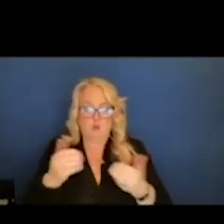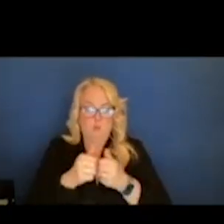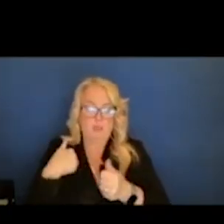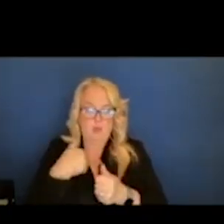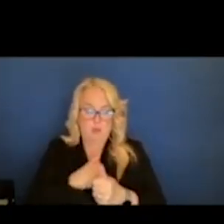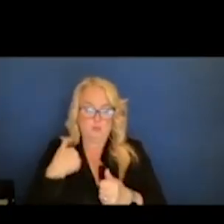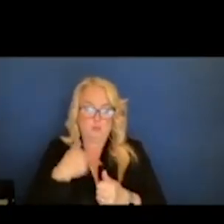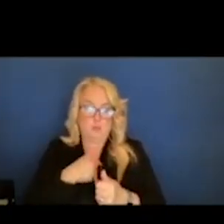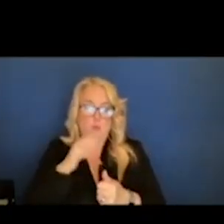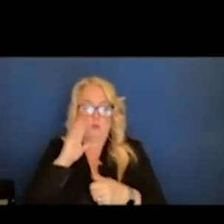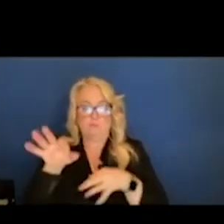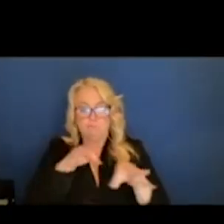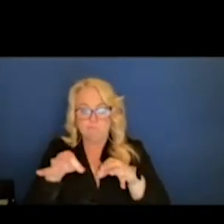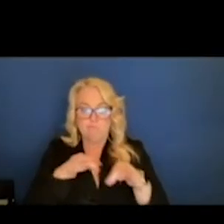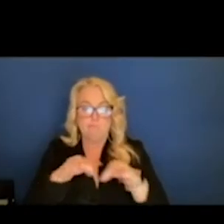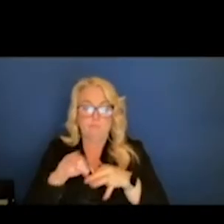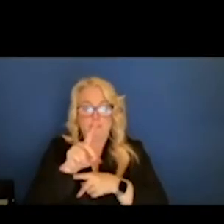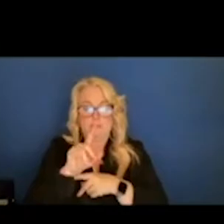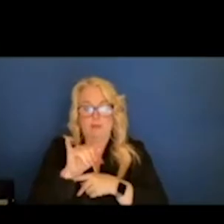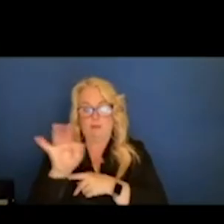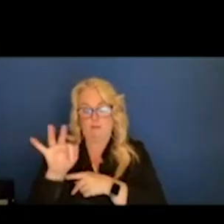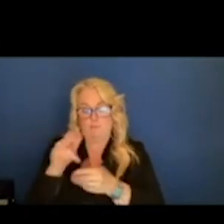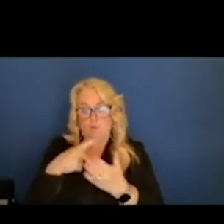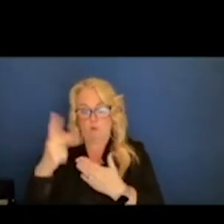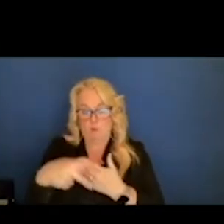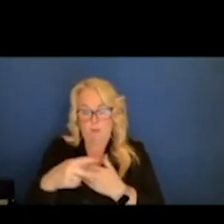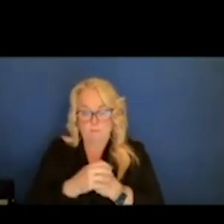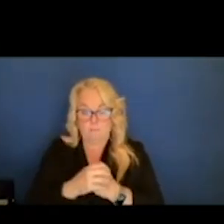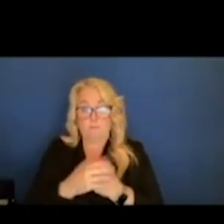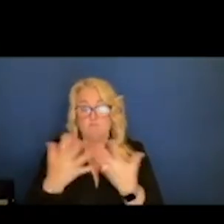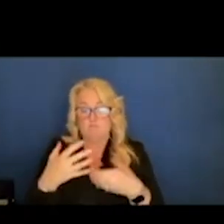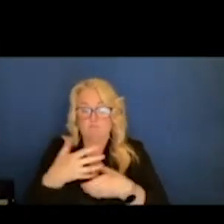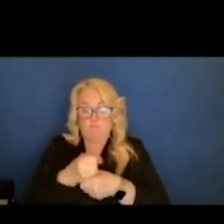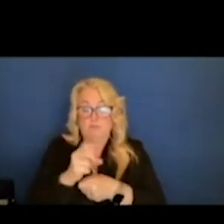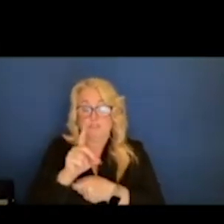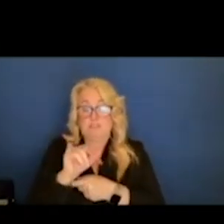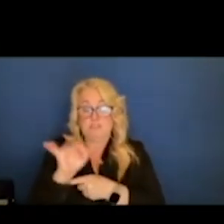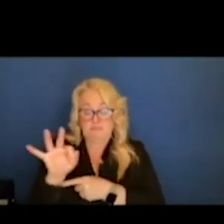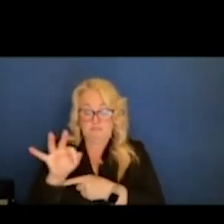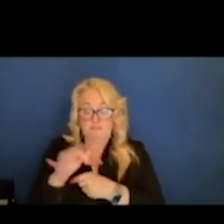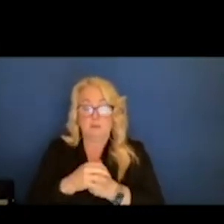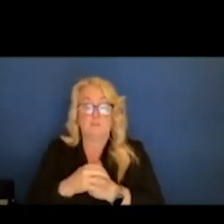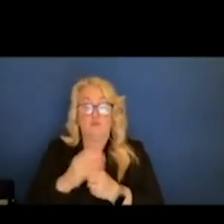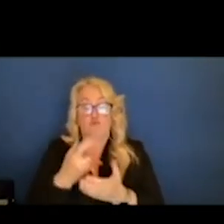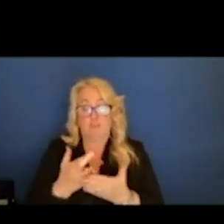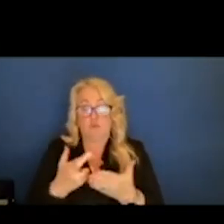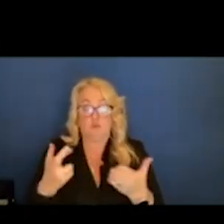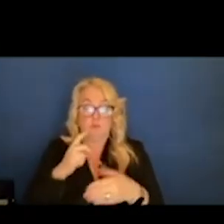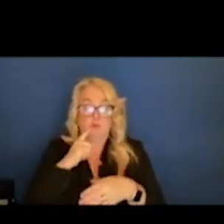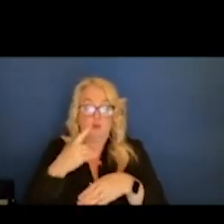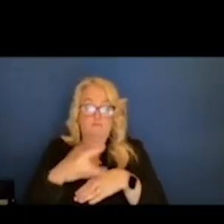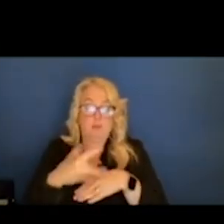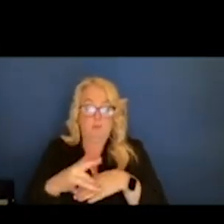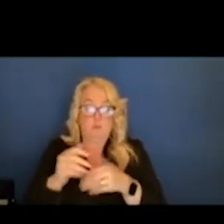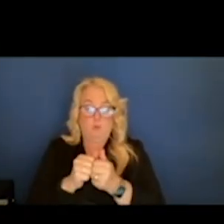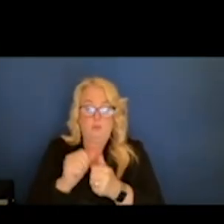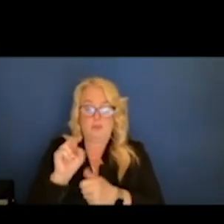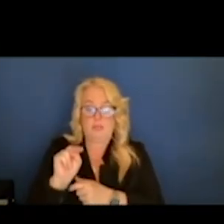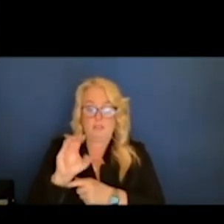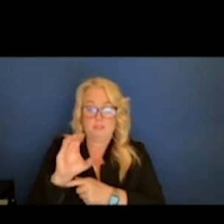program, otherwise known as DIF, and the resources available through the NCRTM.